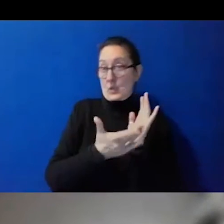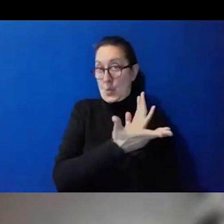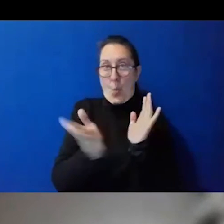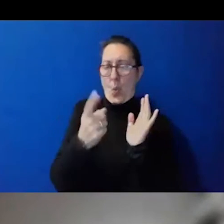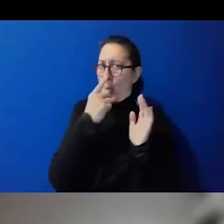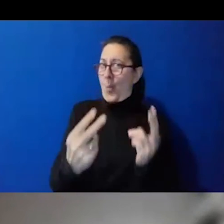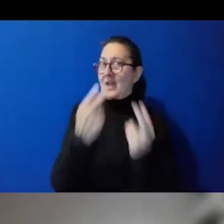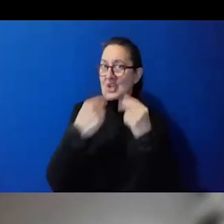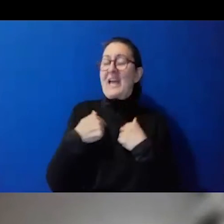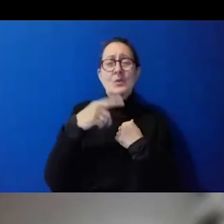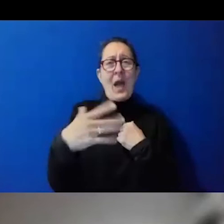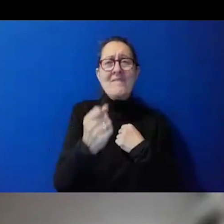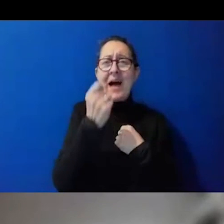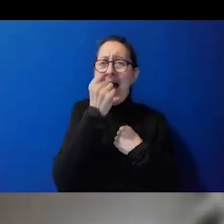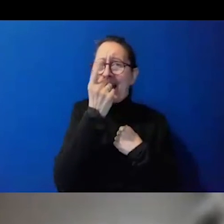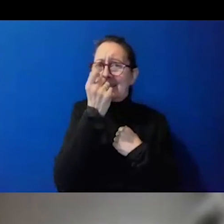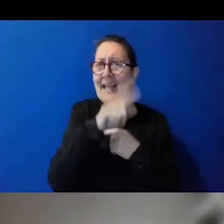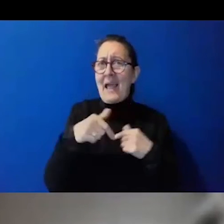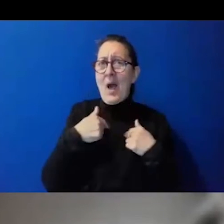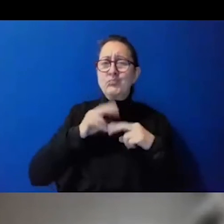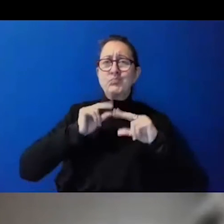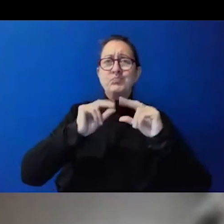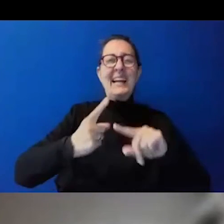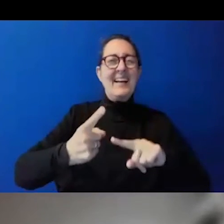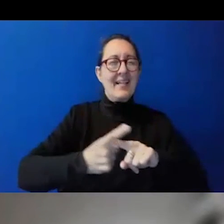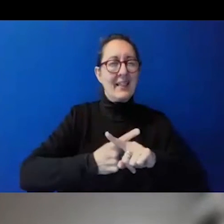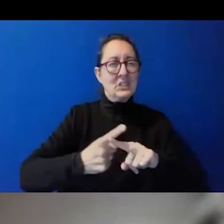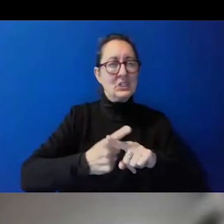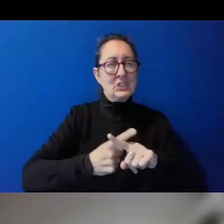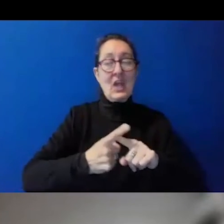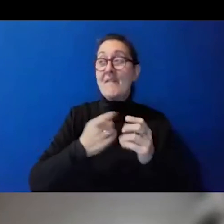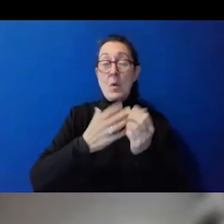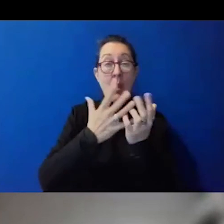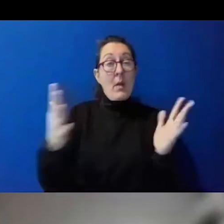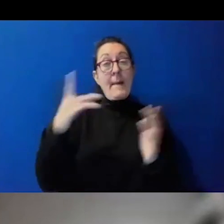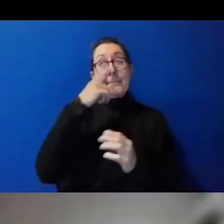to understand us um and there are a lot of people in the community who might not have access to the